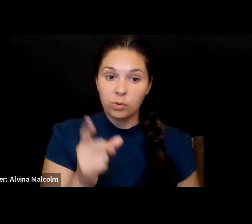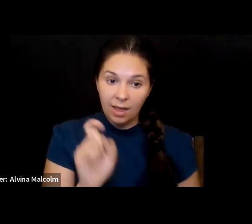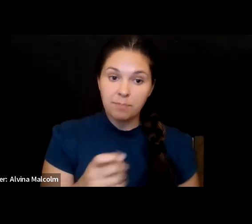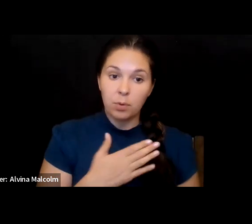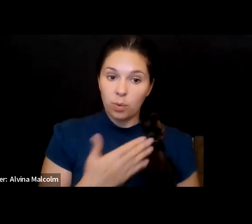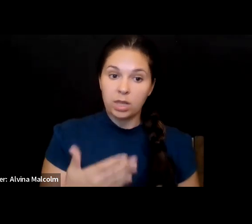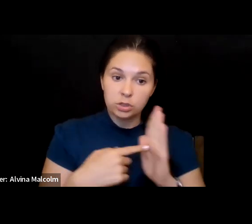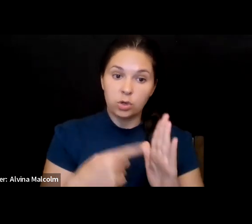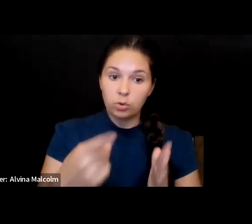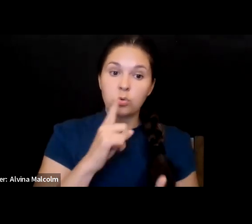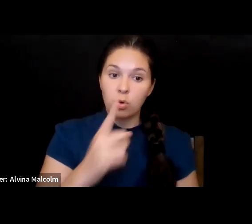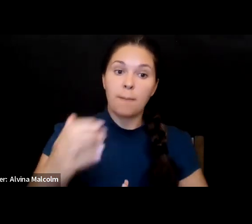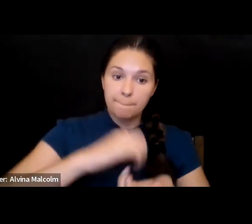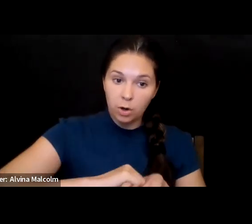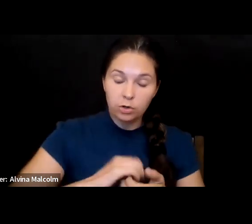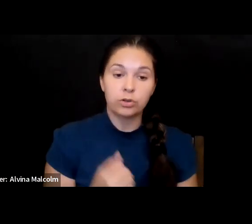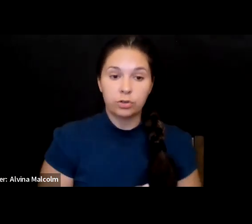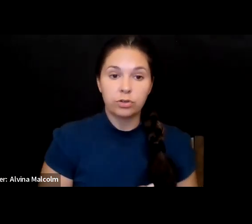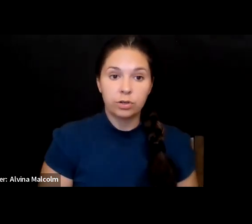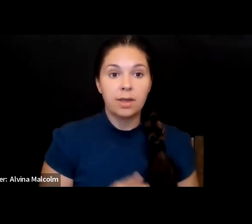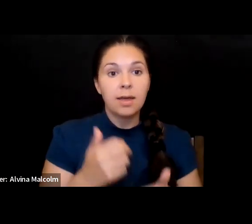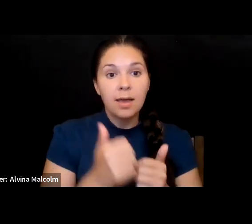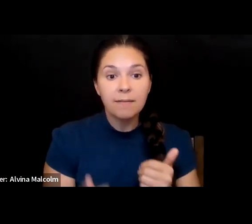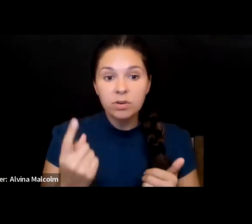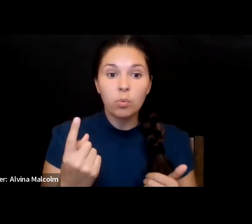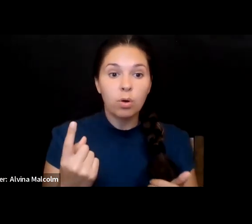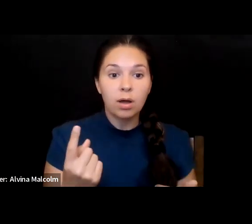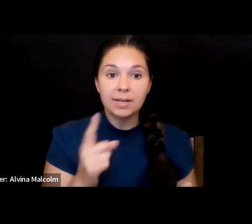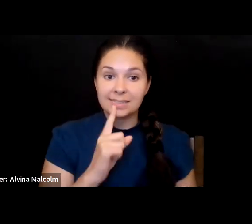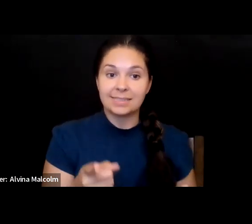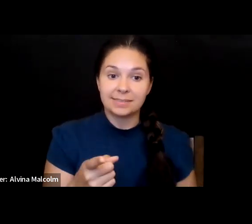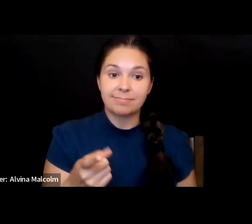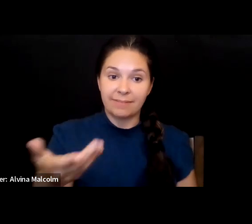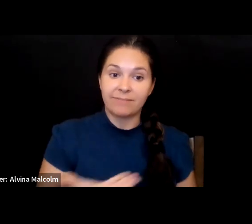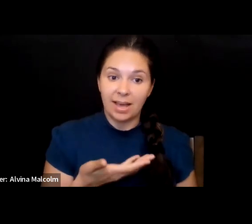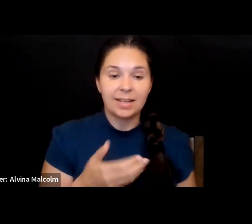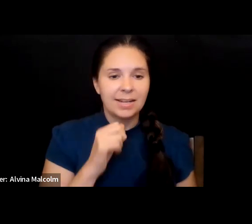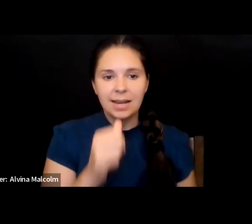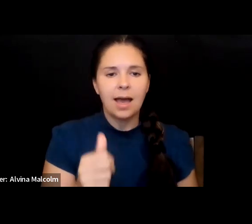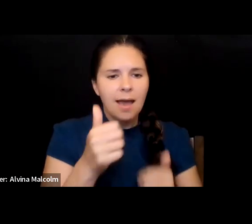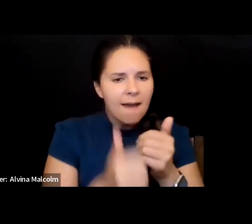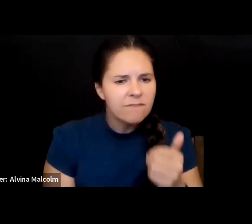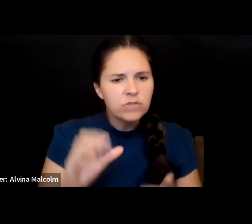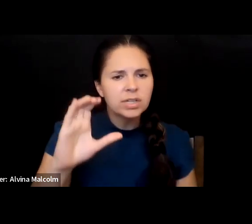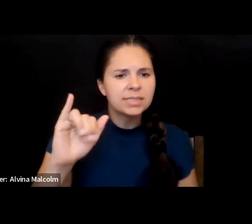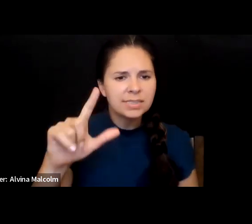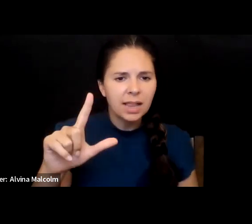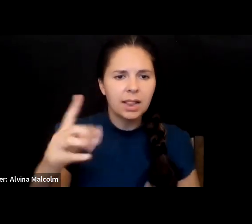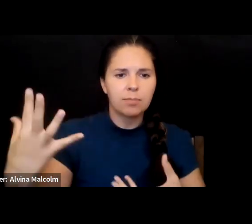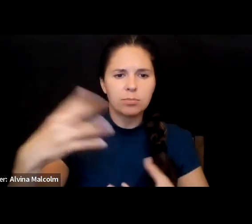services. And so we -- you have to be willing to invite them in, and you have to be willing to show that you're a